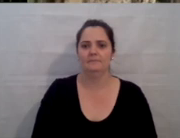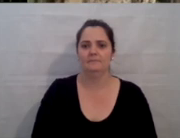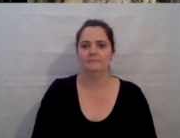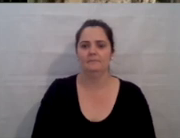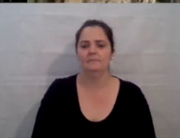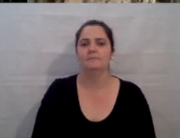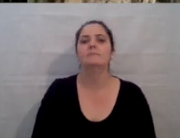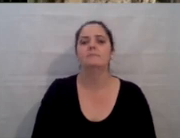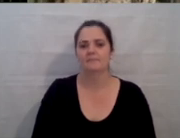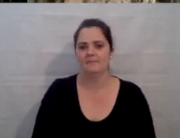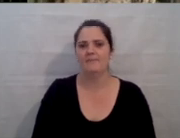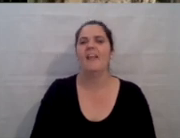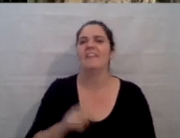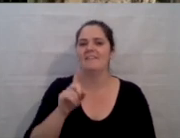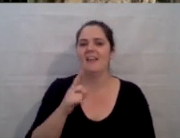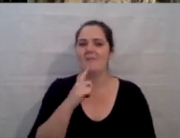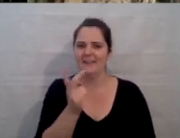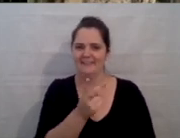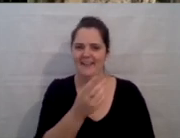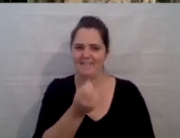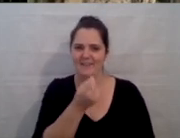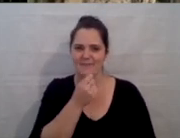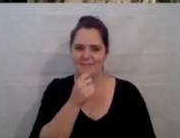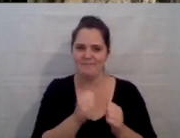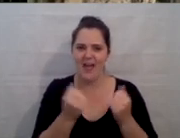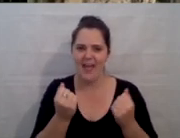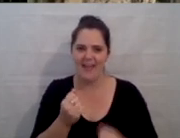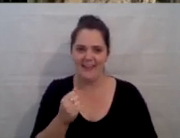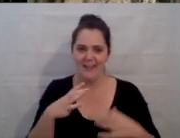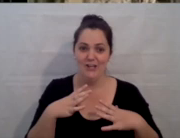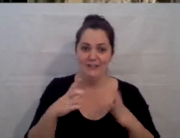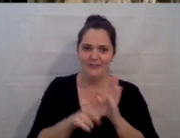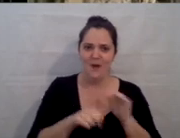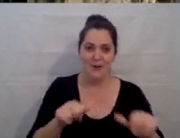And then we will give Atticus and Rachel a break – how are y’all holding up? Nice, alright.